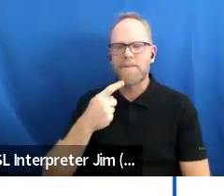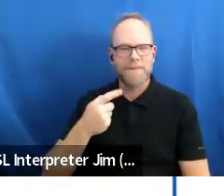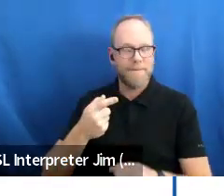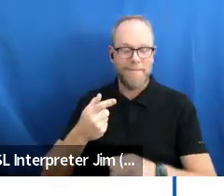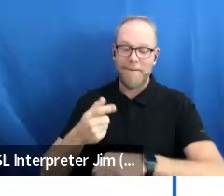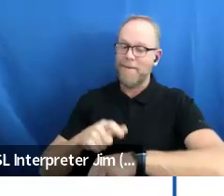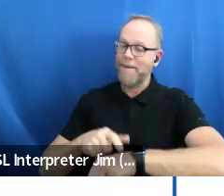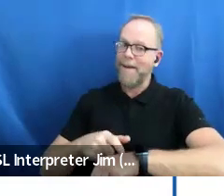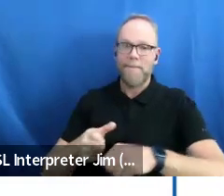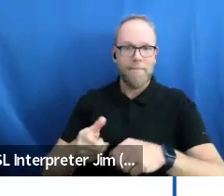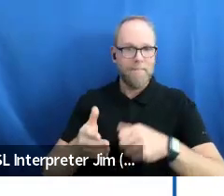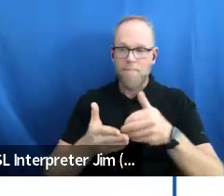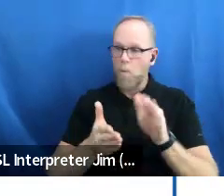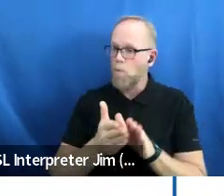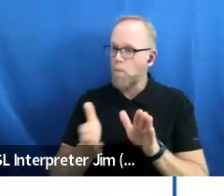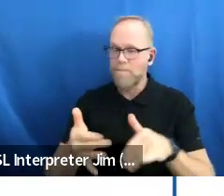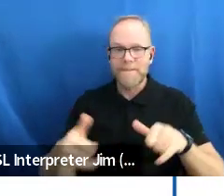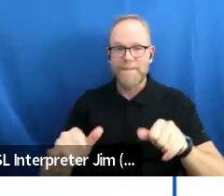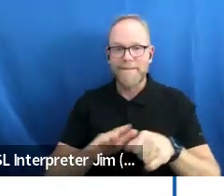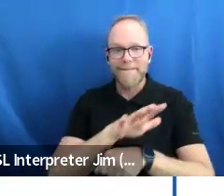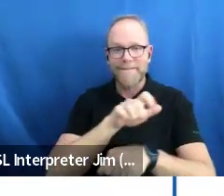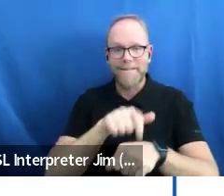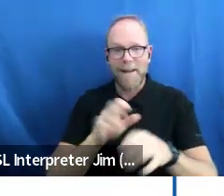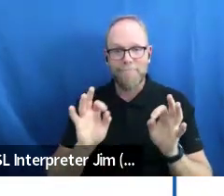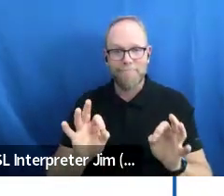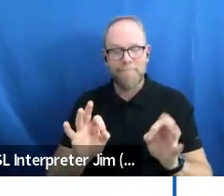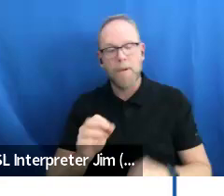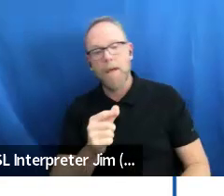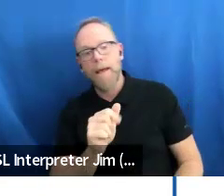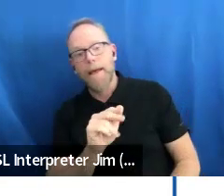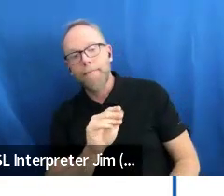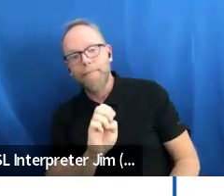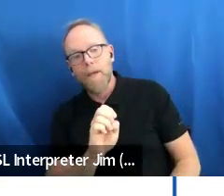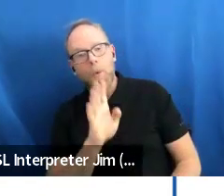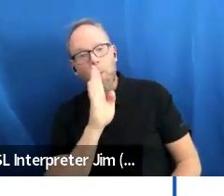So Gabe can help us know what's already in the chat to discuss.